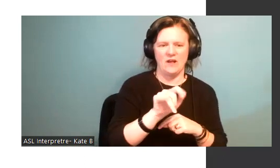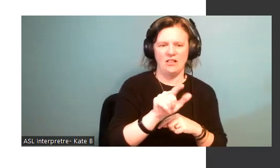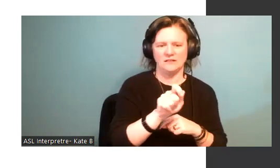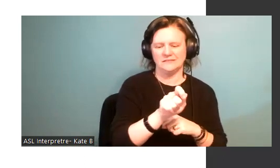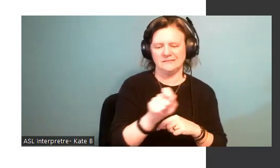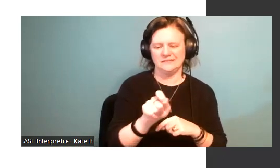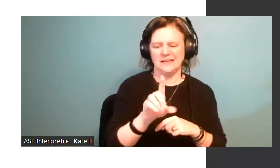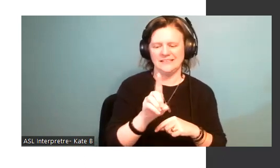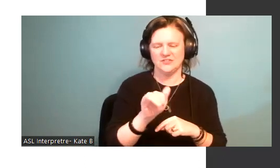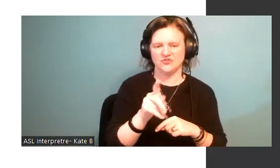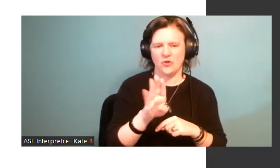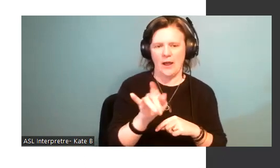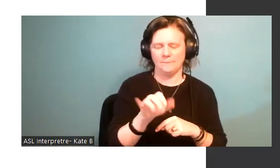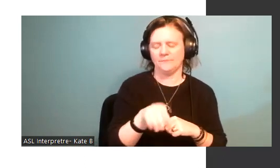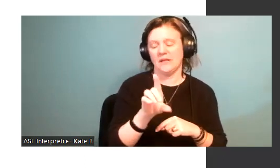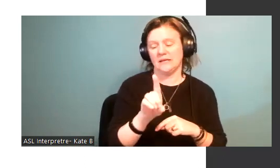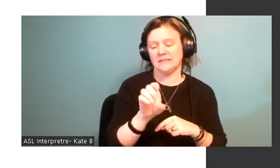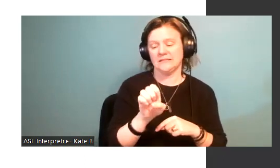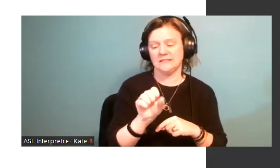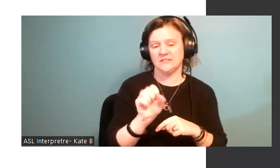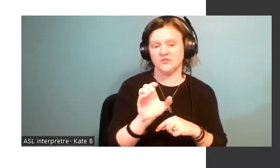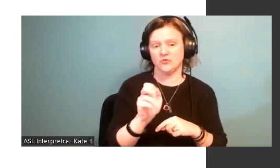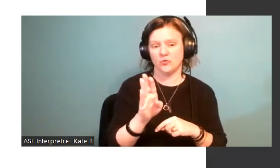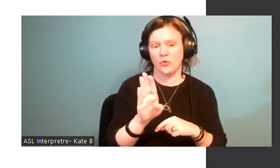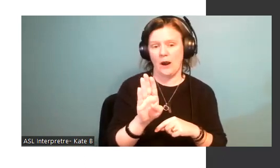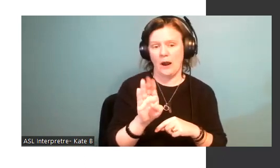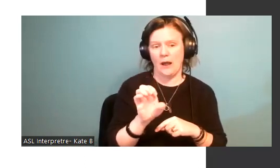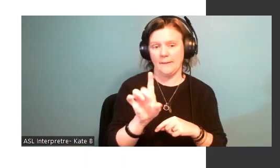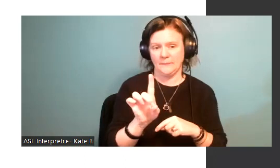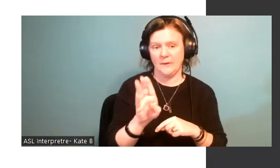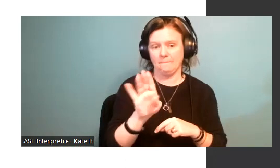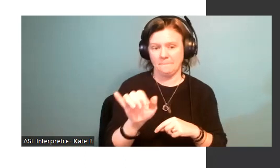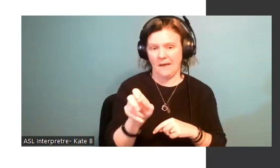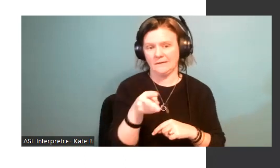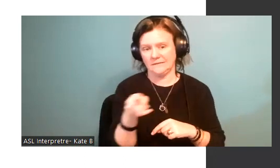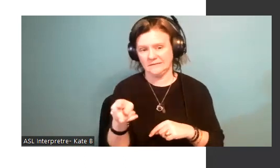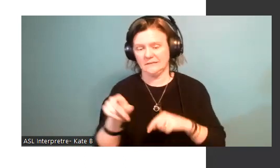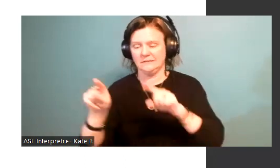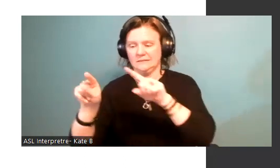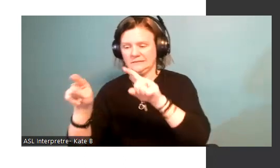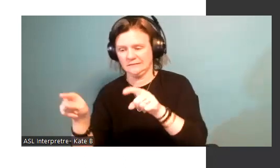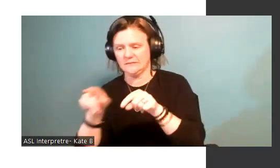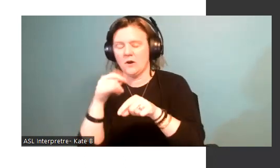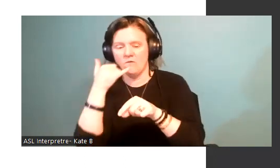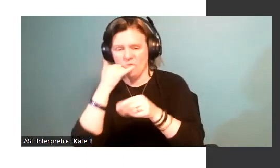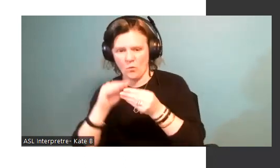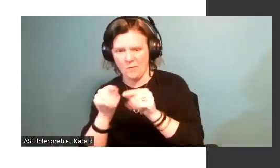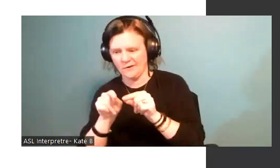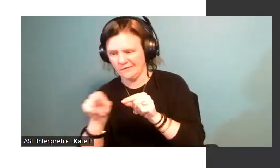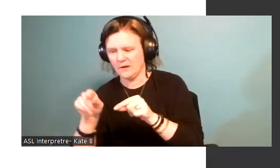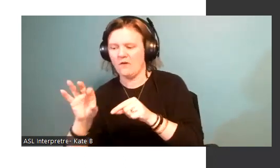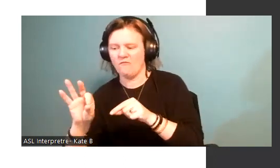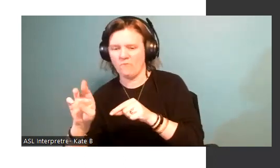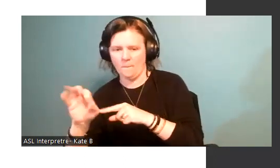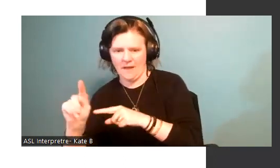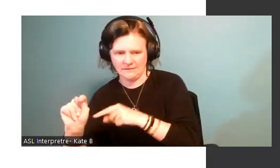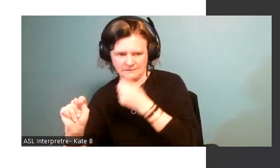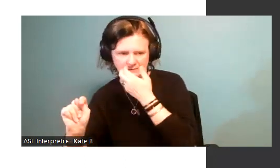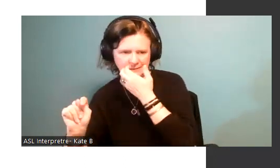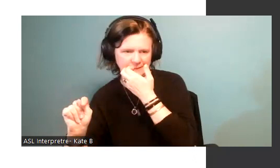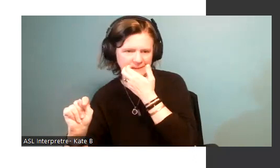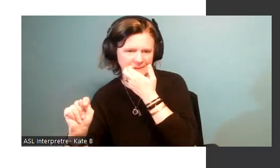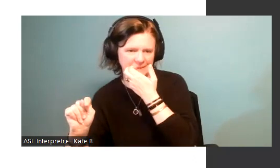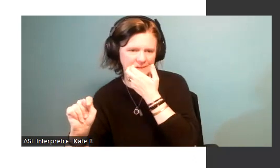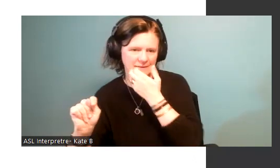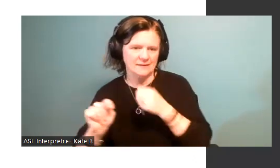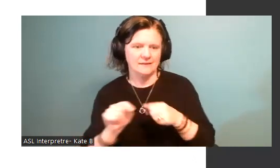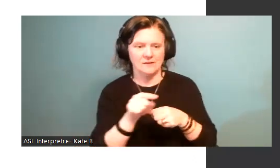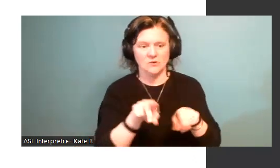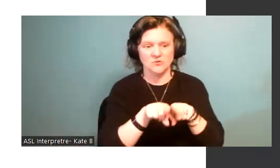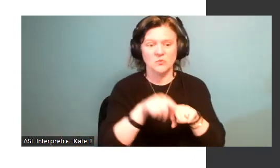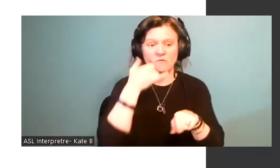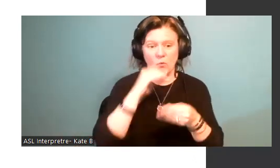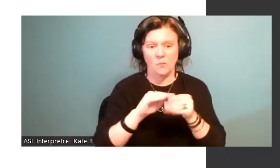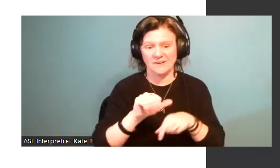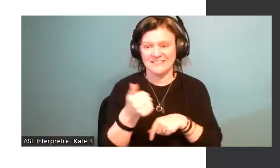Now, the second one is, we have an input for a phone